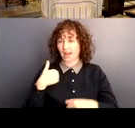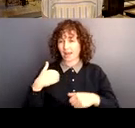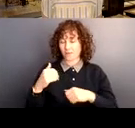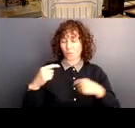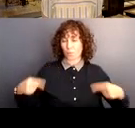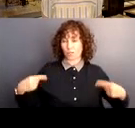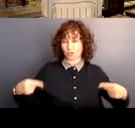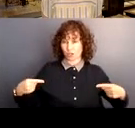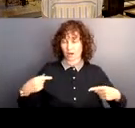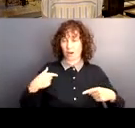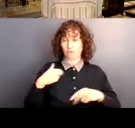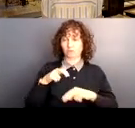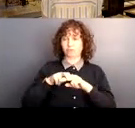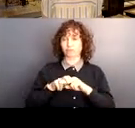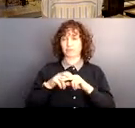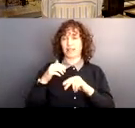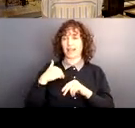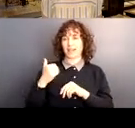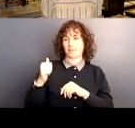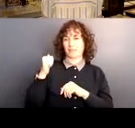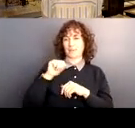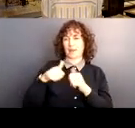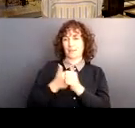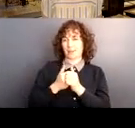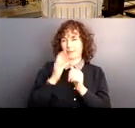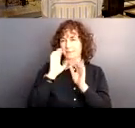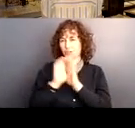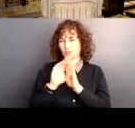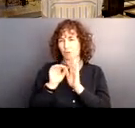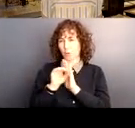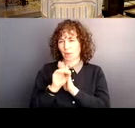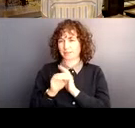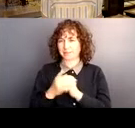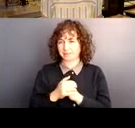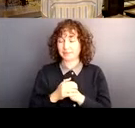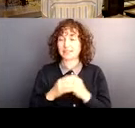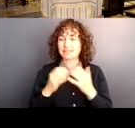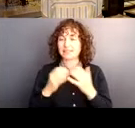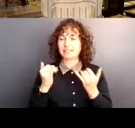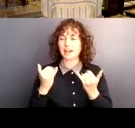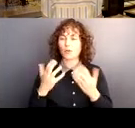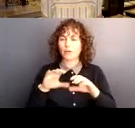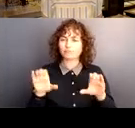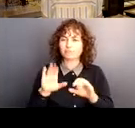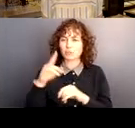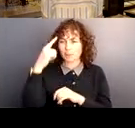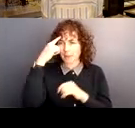of the hall in downtown New Orleans behind me. Let's begin by activating our minds. Take a few minutes to look